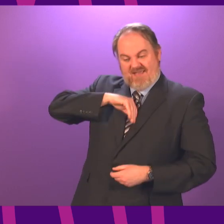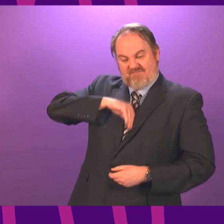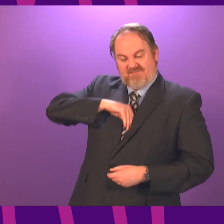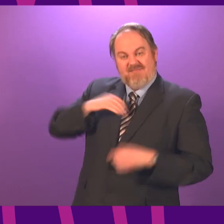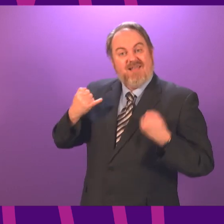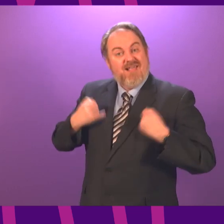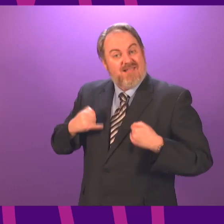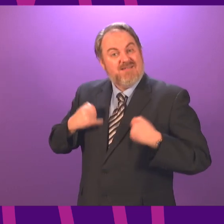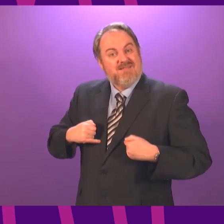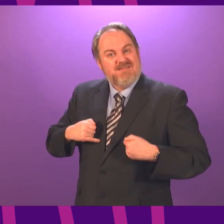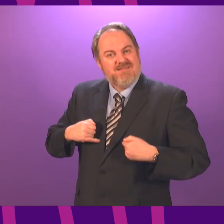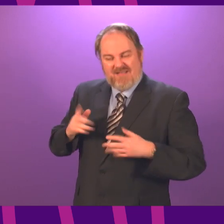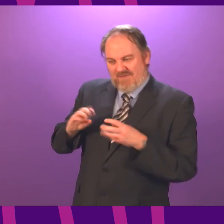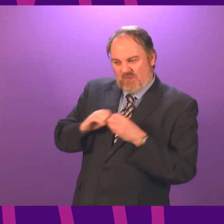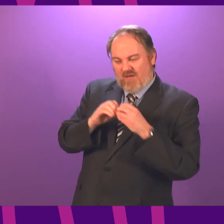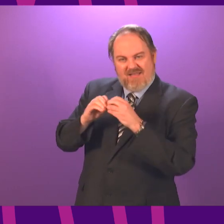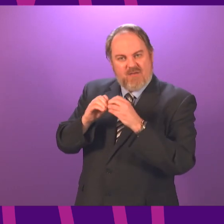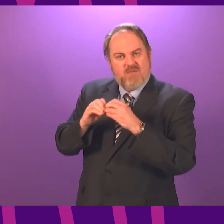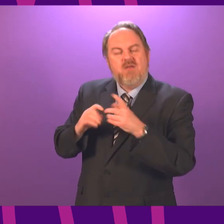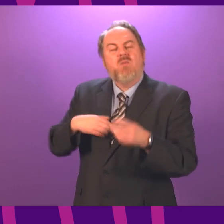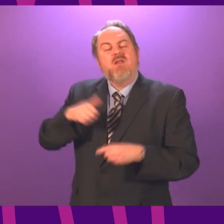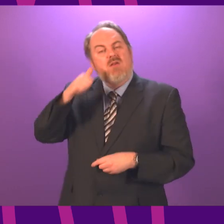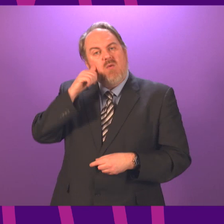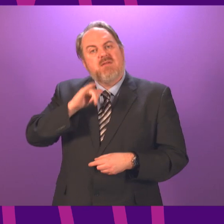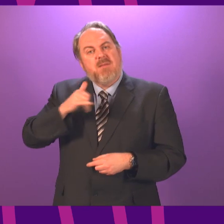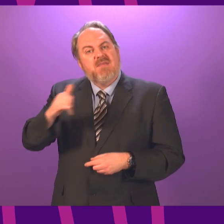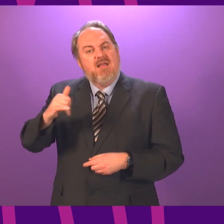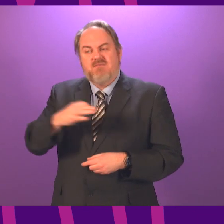all likelihood, be exceptions to that where a clinician thinks that that is necessary.